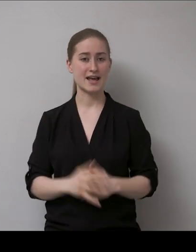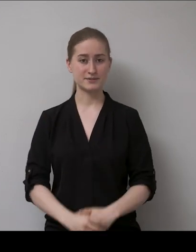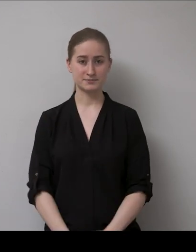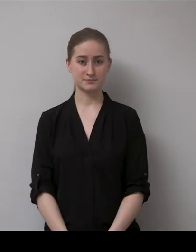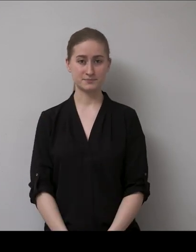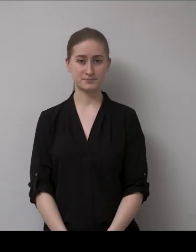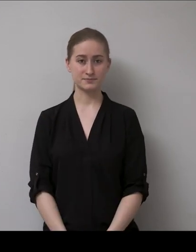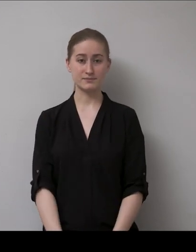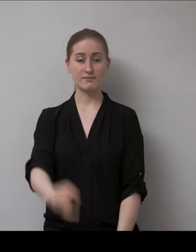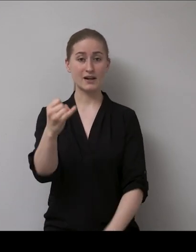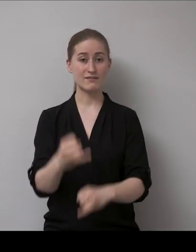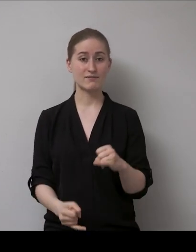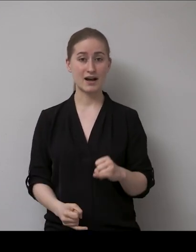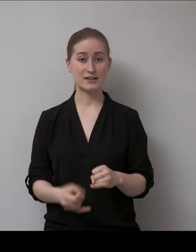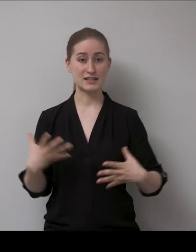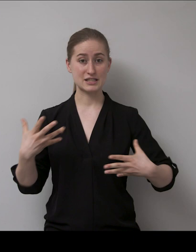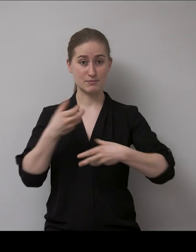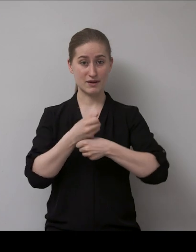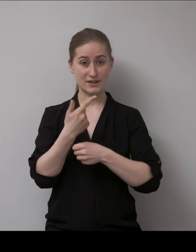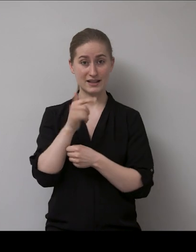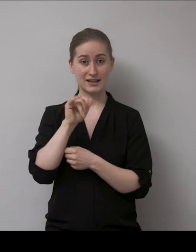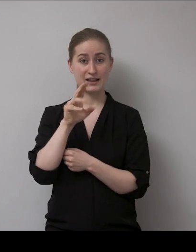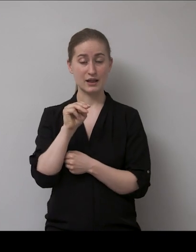Finally, to paraphrase Gilman one last time,